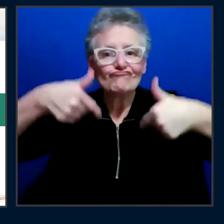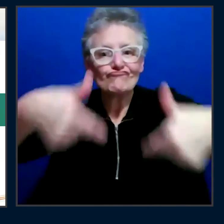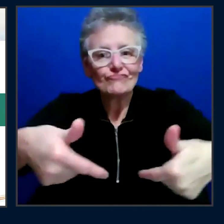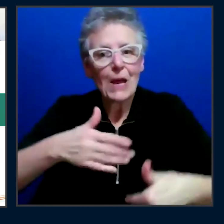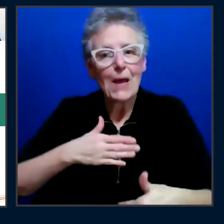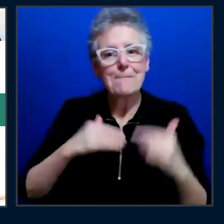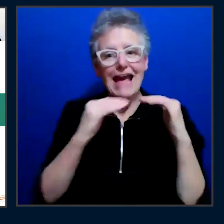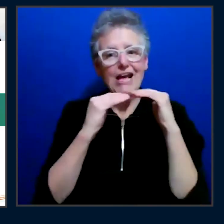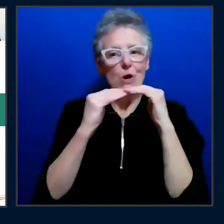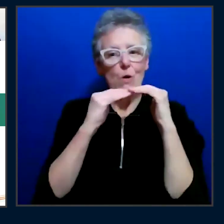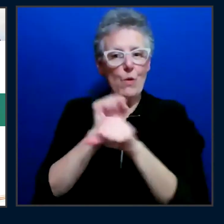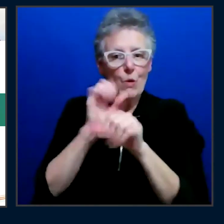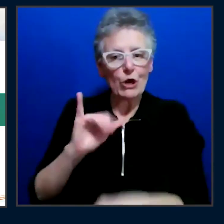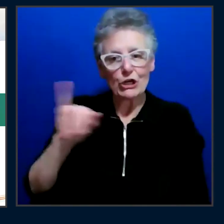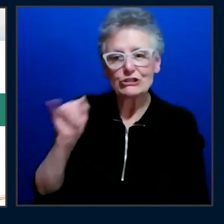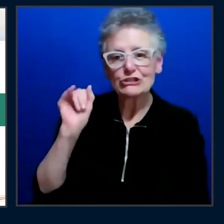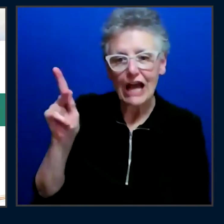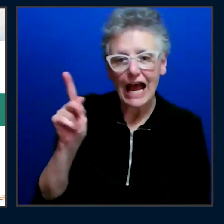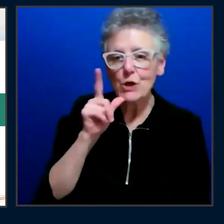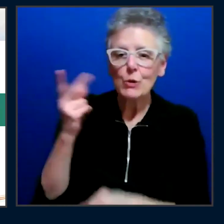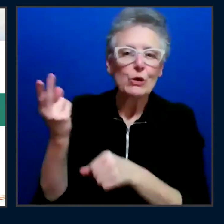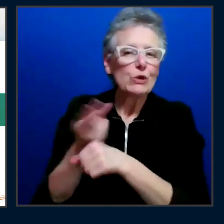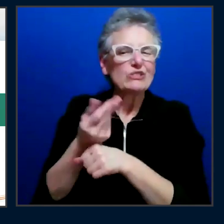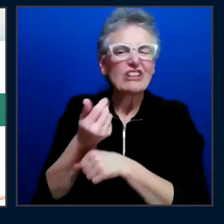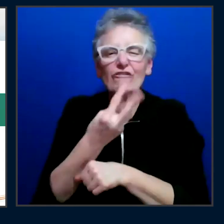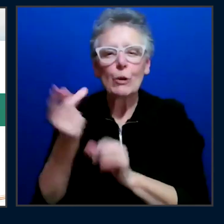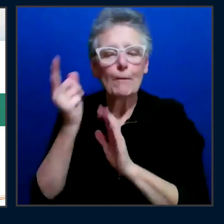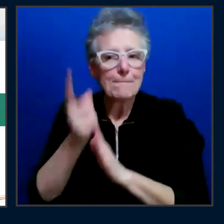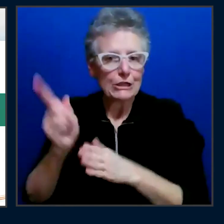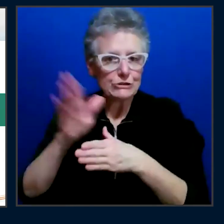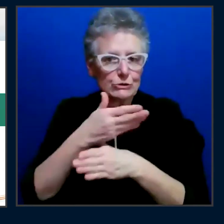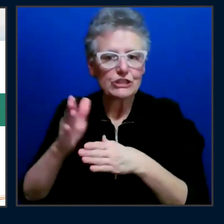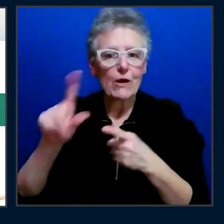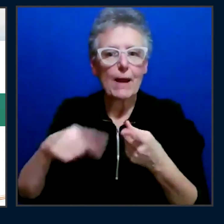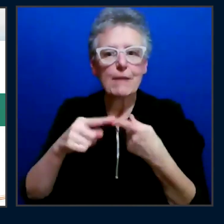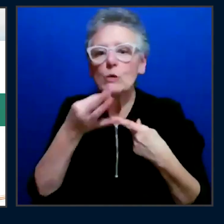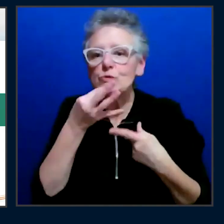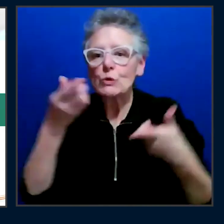and pass it over to my colleague John, who's going to take just a few minutes to share